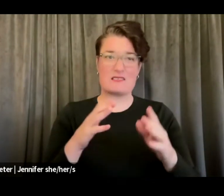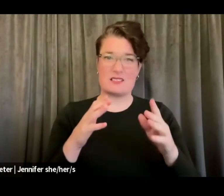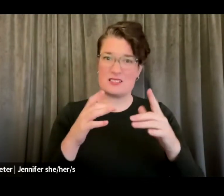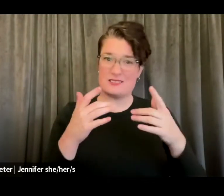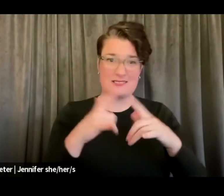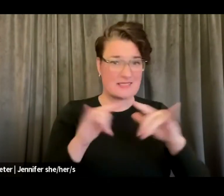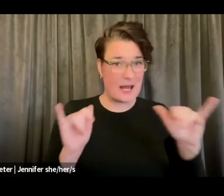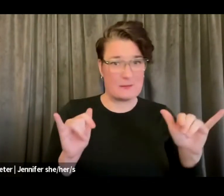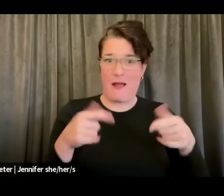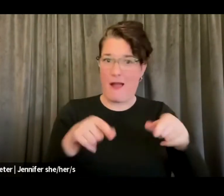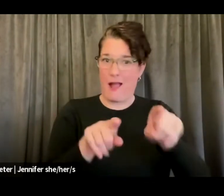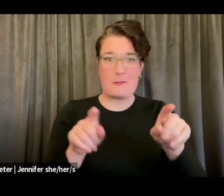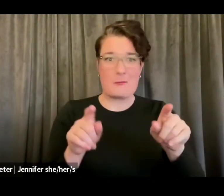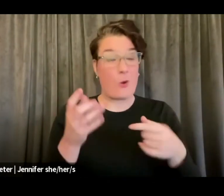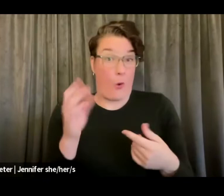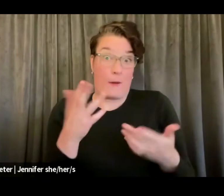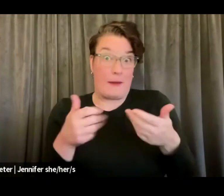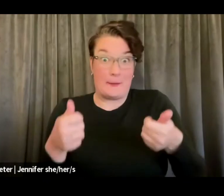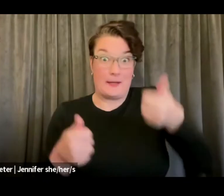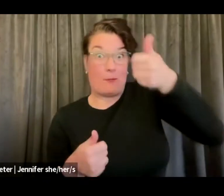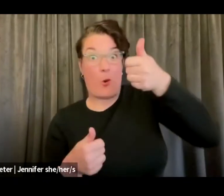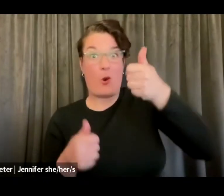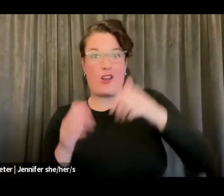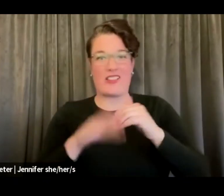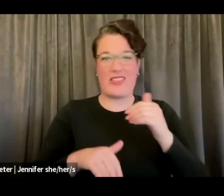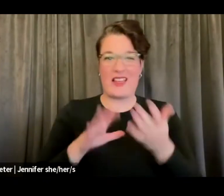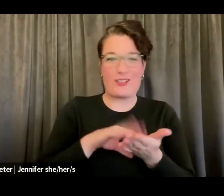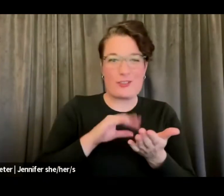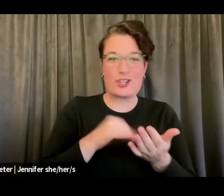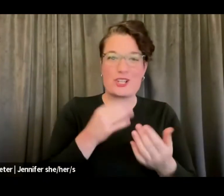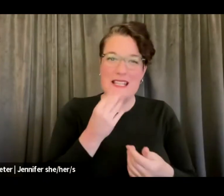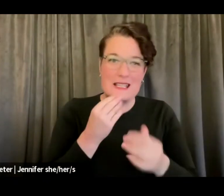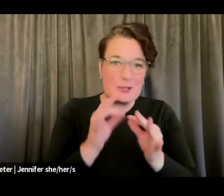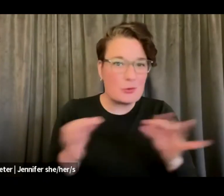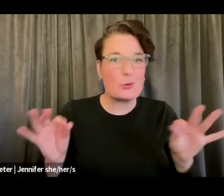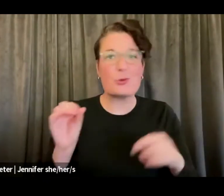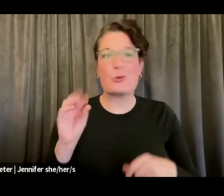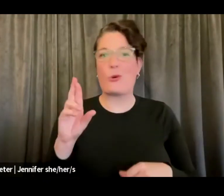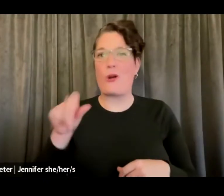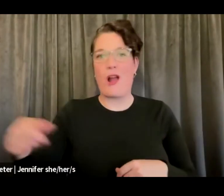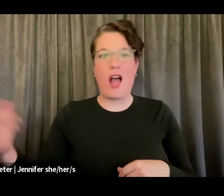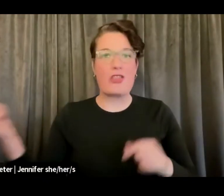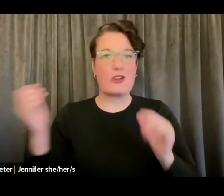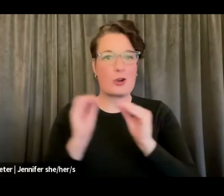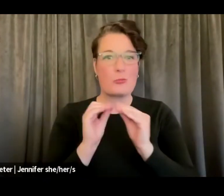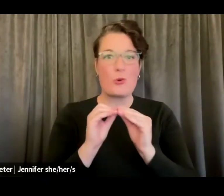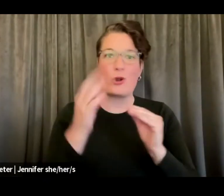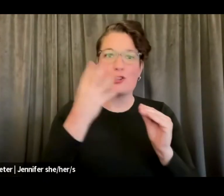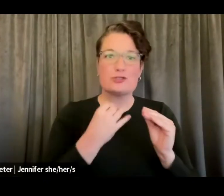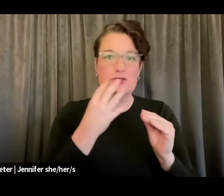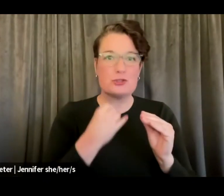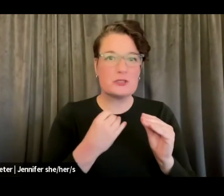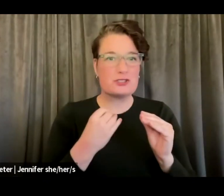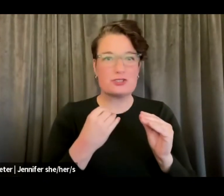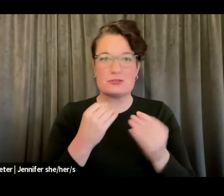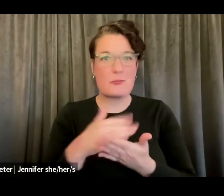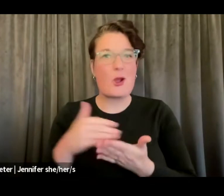if not more important than learning. Hebrew or any more traditional Jewish parts.